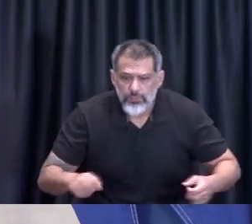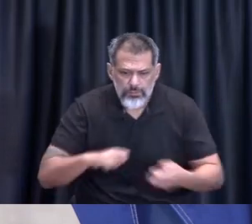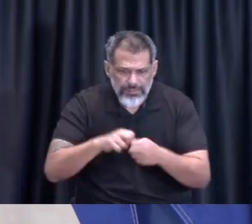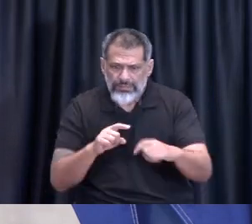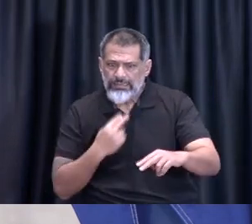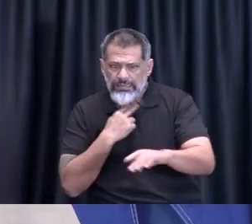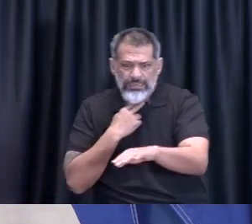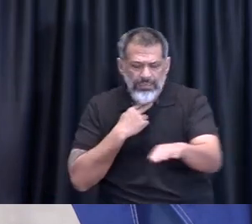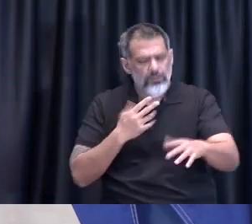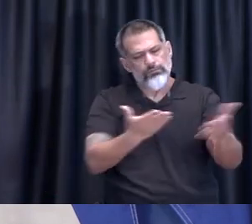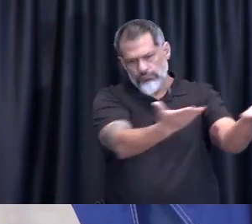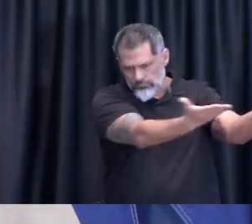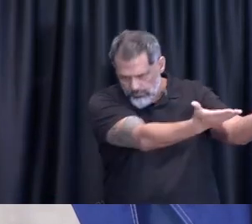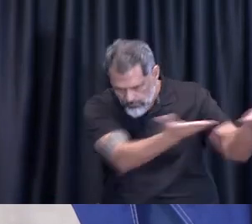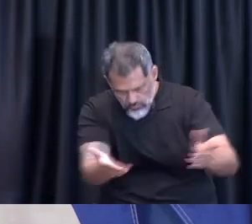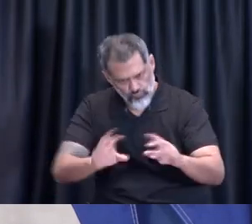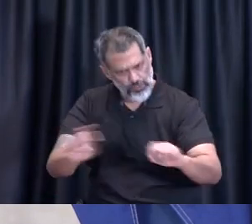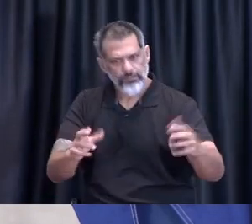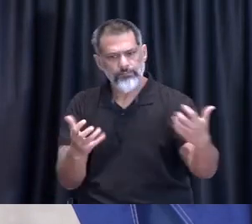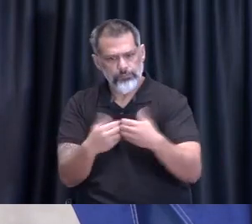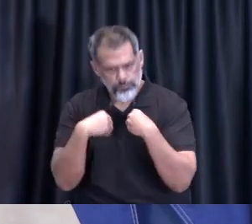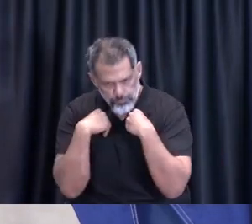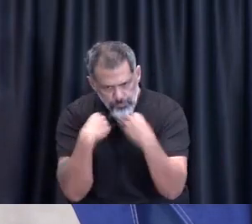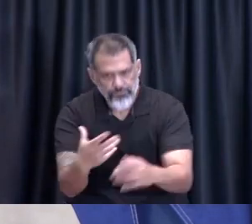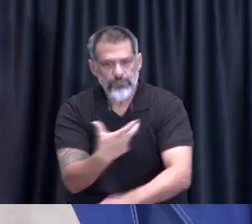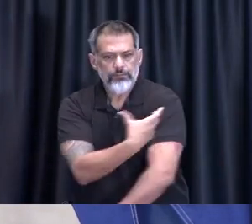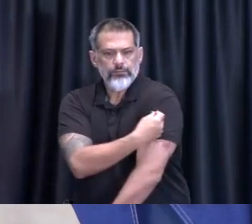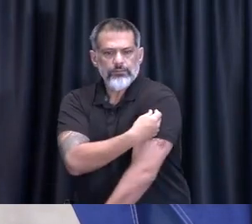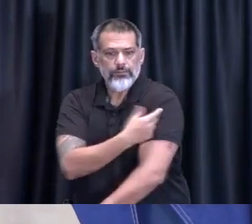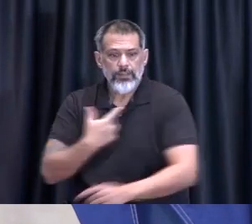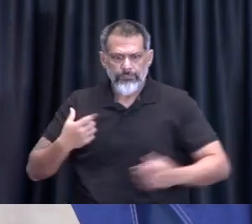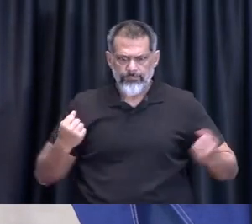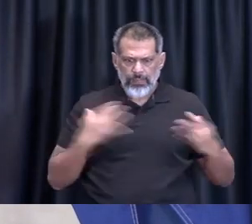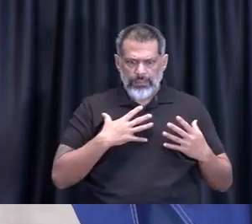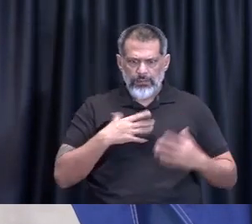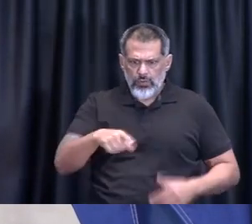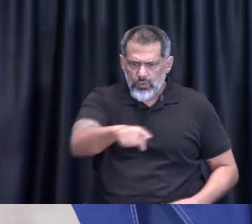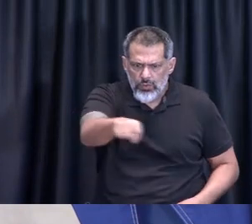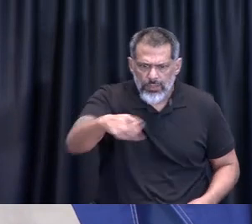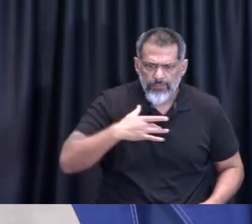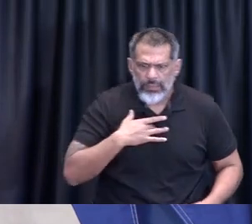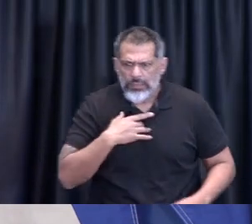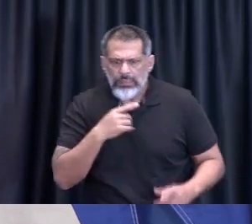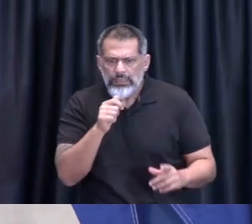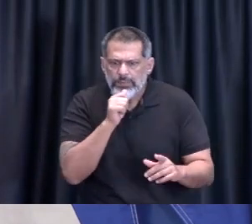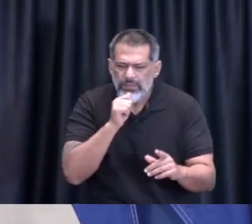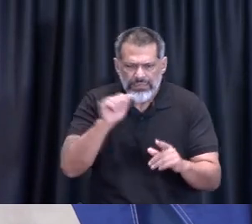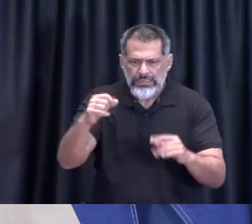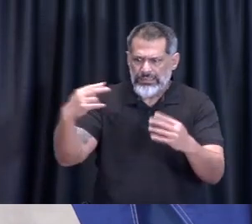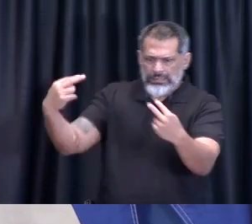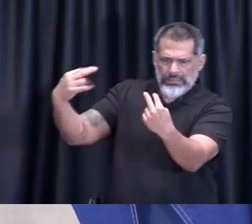individuals who have a fear of needles. Those who need a quiet space to get vaccinated or someone to sit down while waiting.